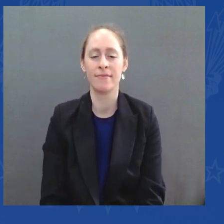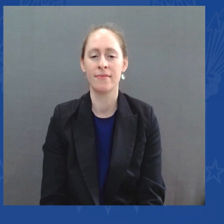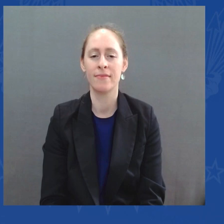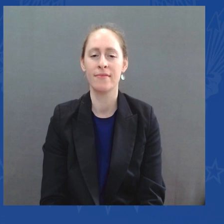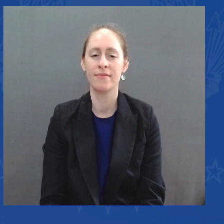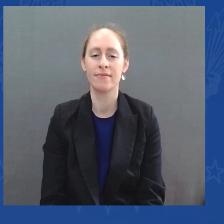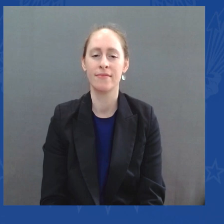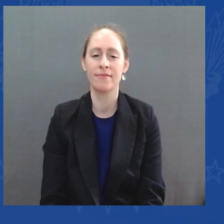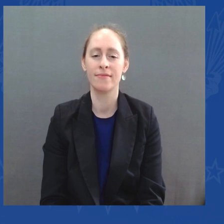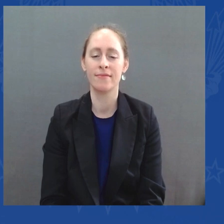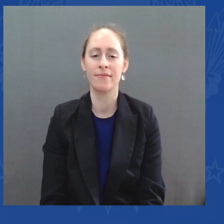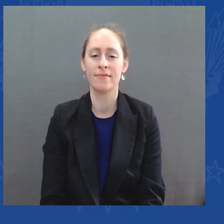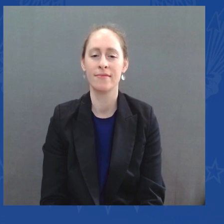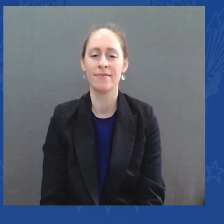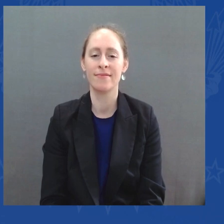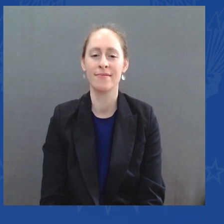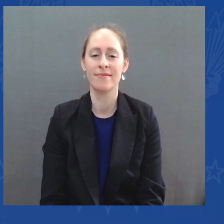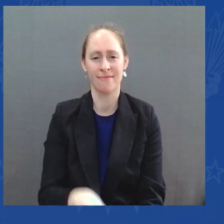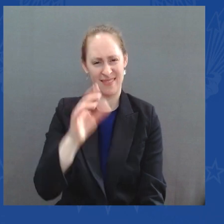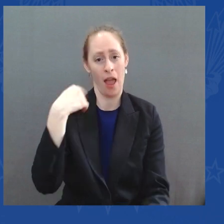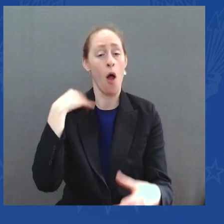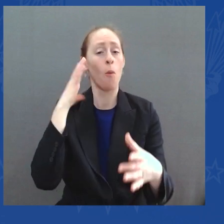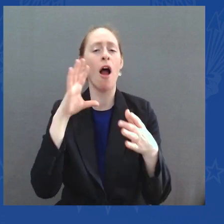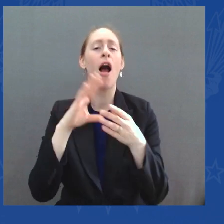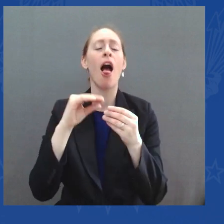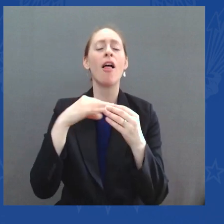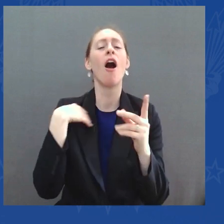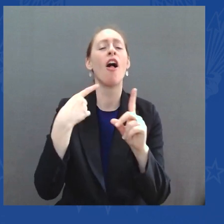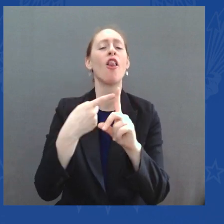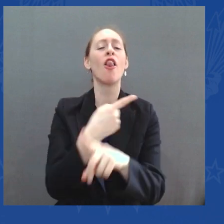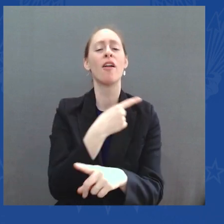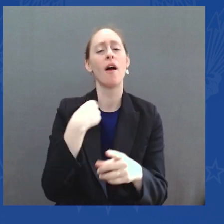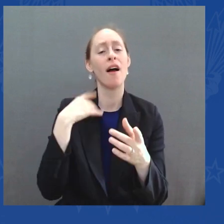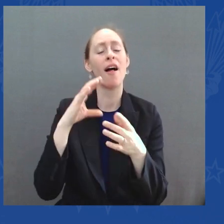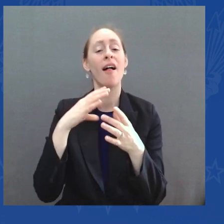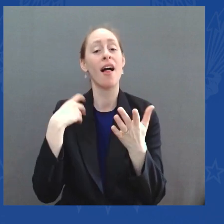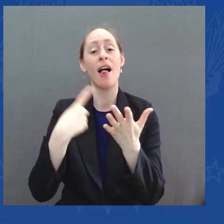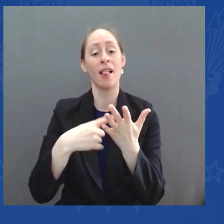I -- I got a commercial license because my dad used to run an automobile agency.